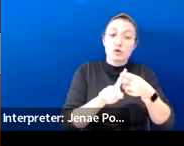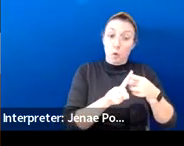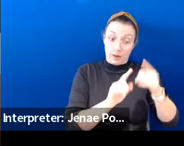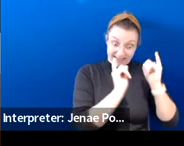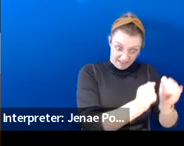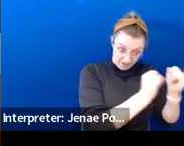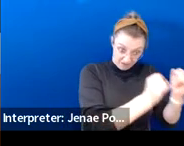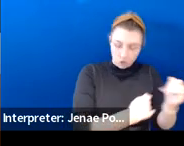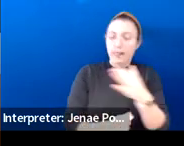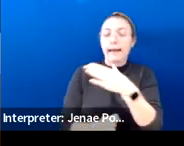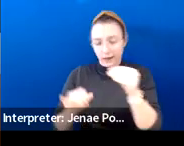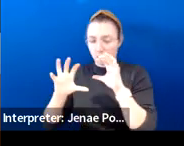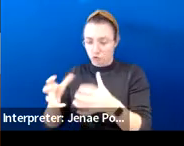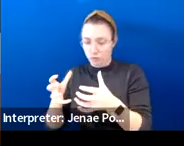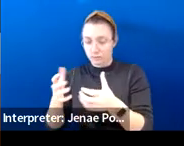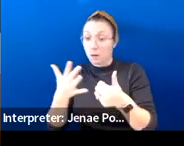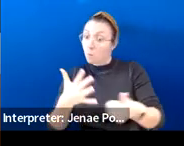The primary mission of social work of the social work